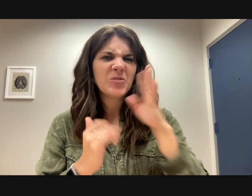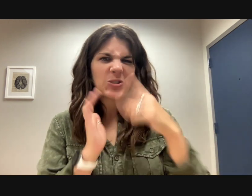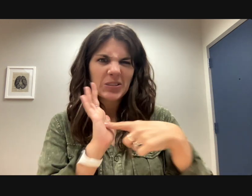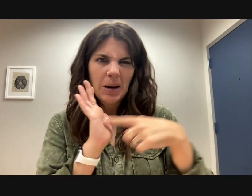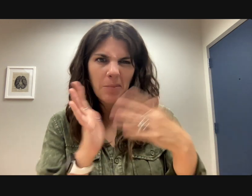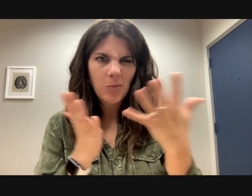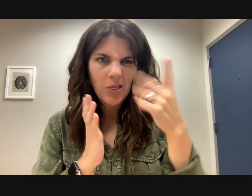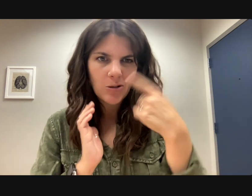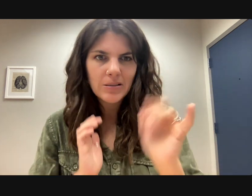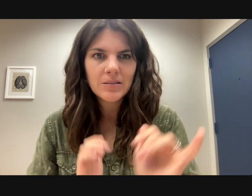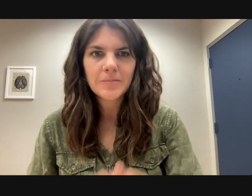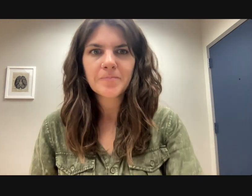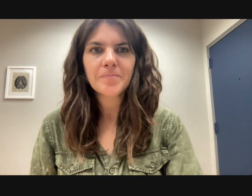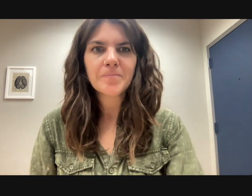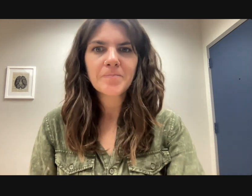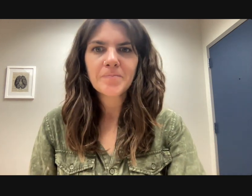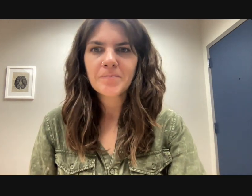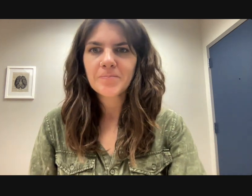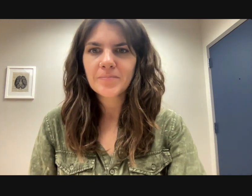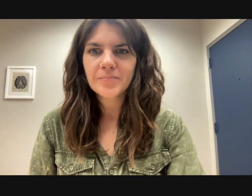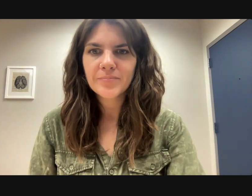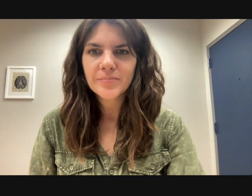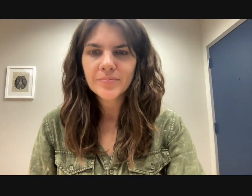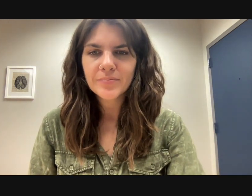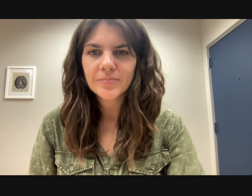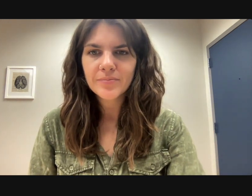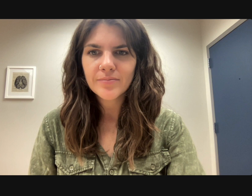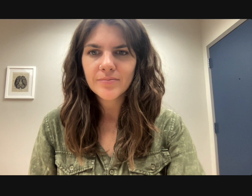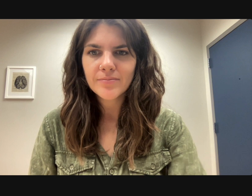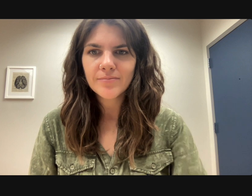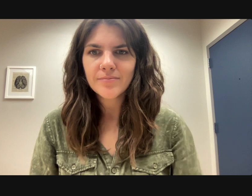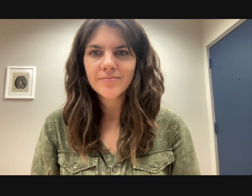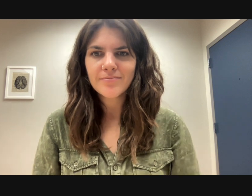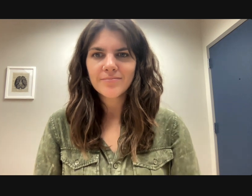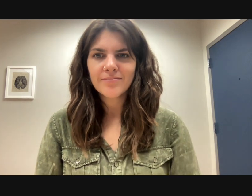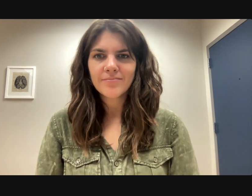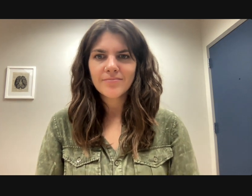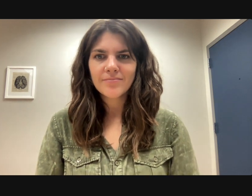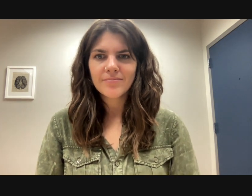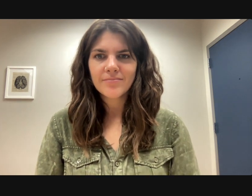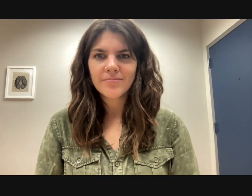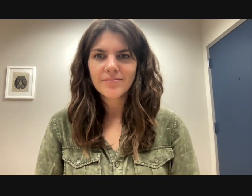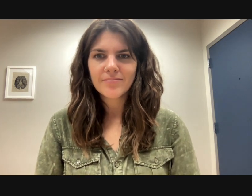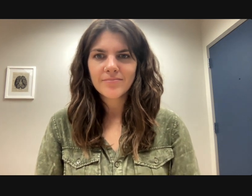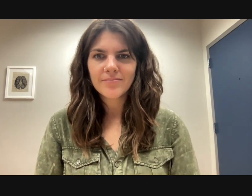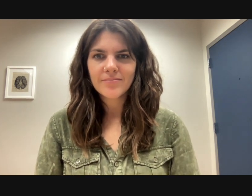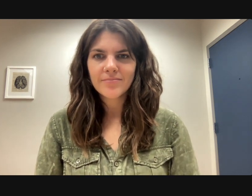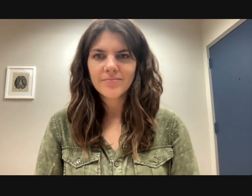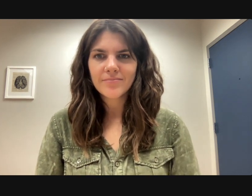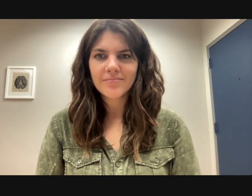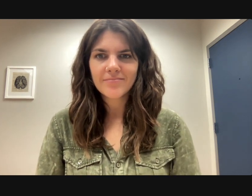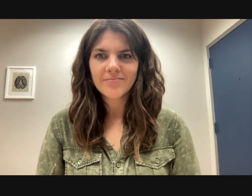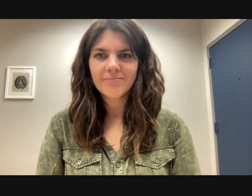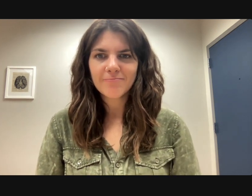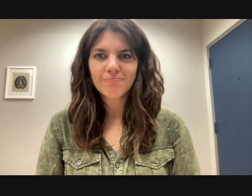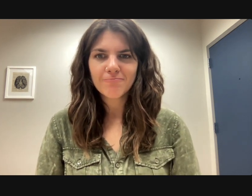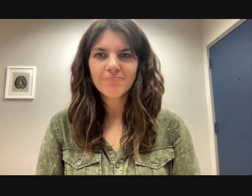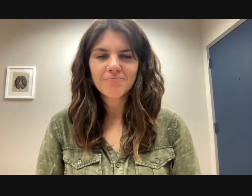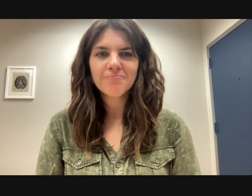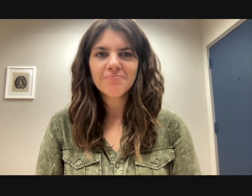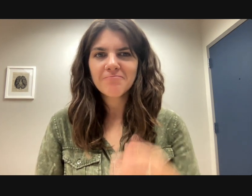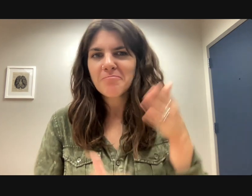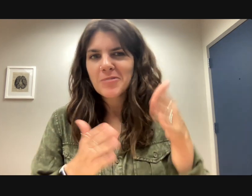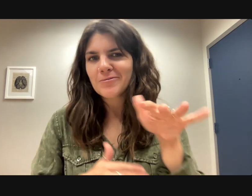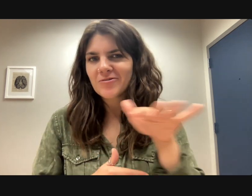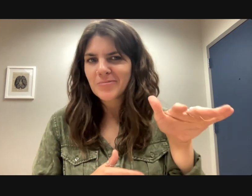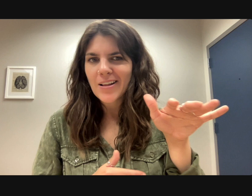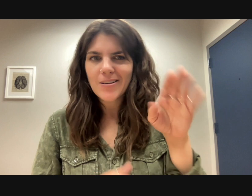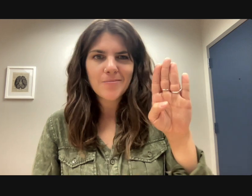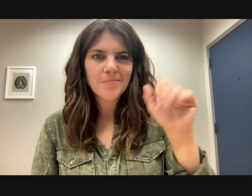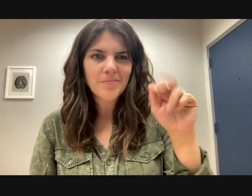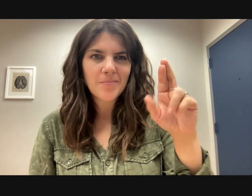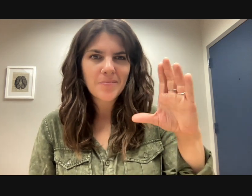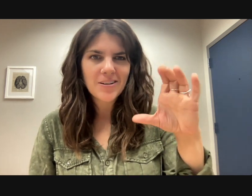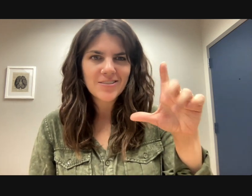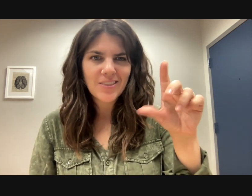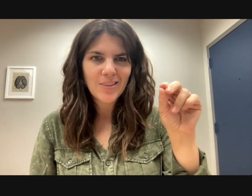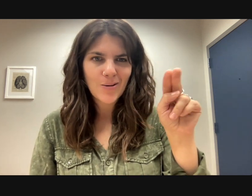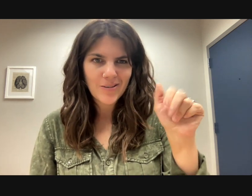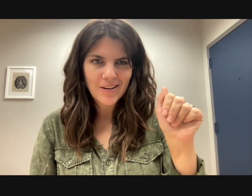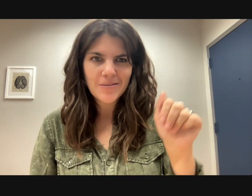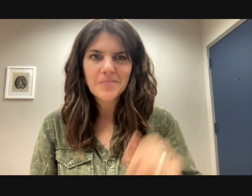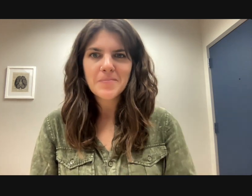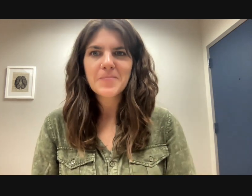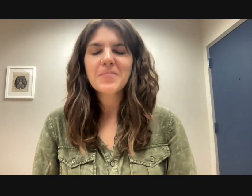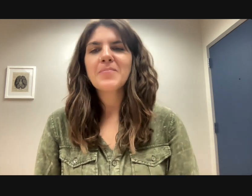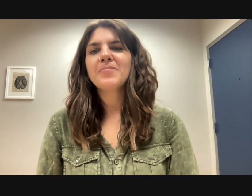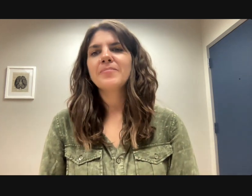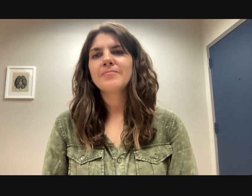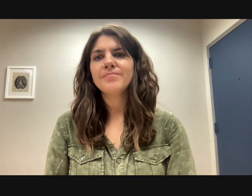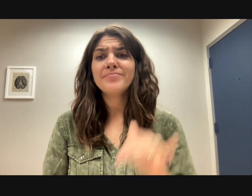I will now show you an example. [PLD FINGERSPELLING VIDEO PLAYING BARCELONA]